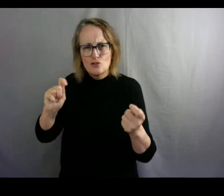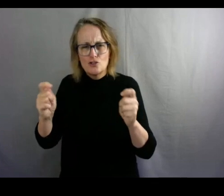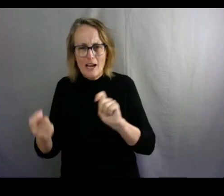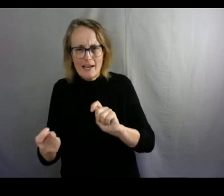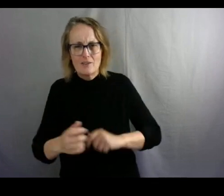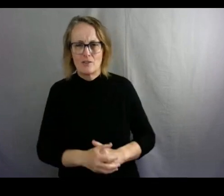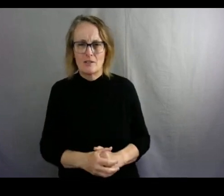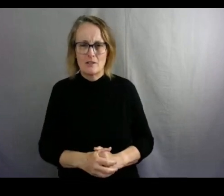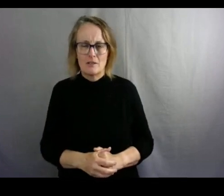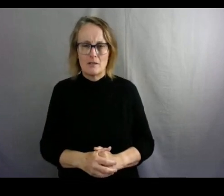So I mean it's...